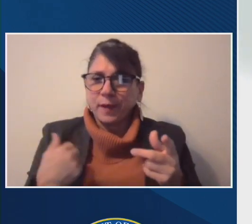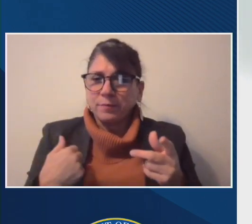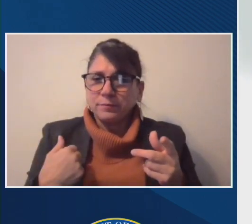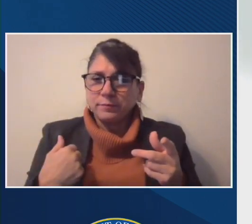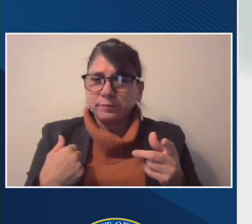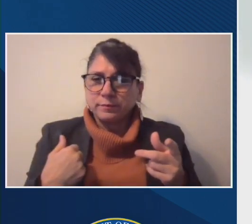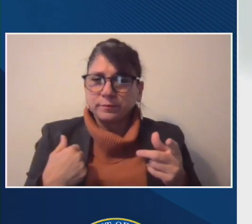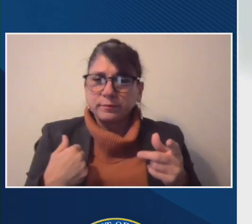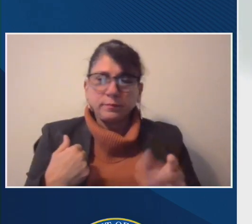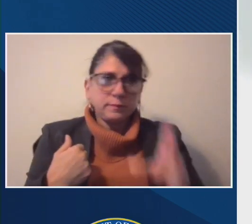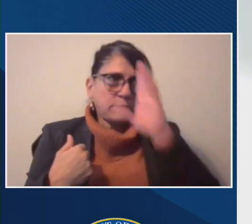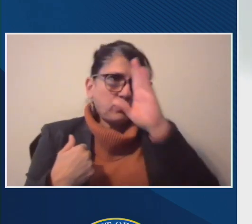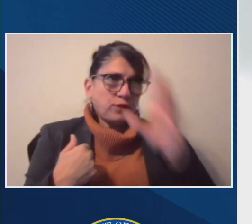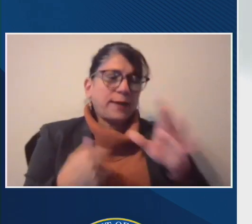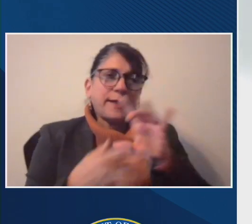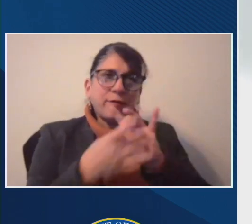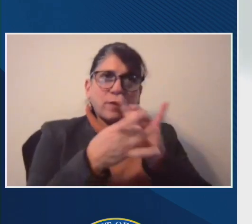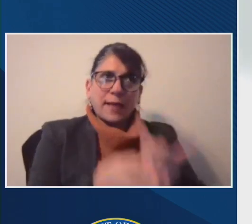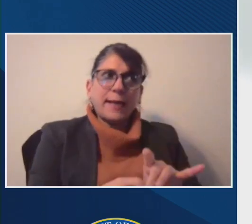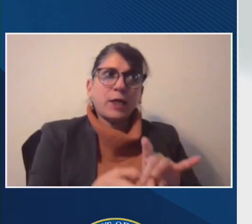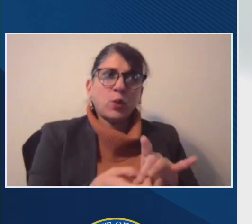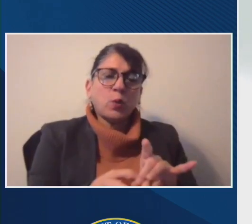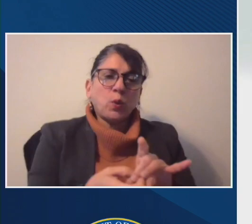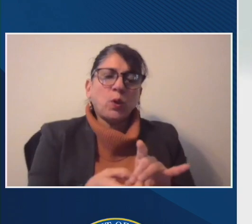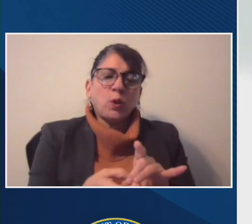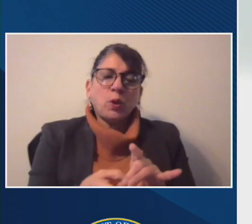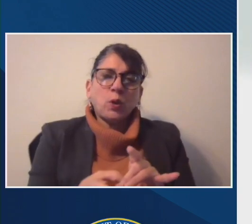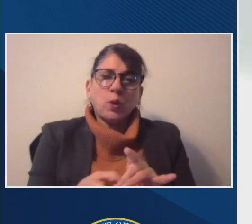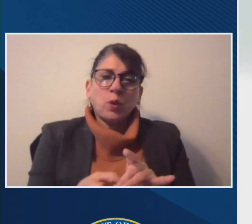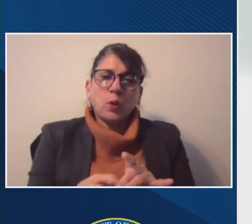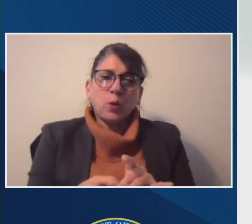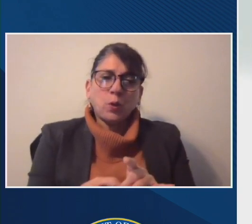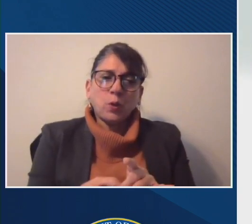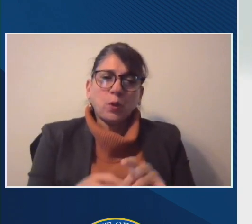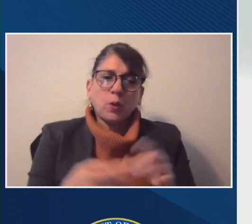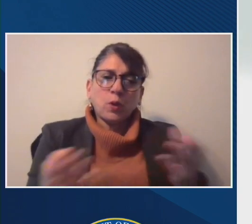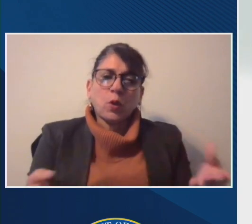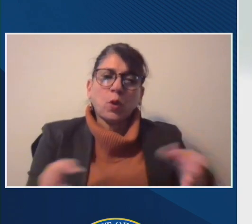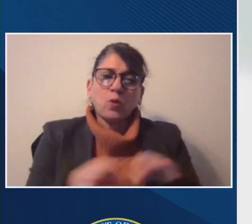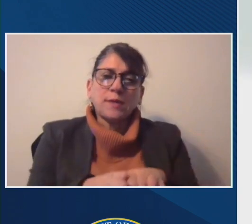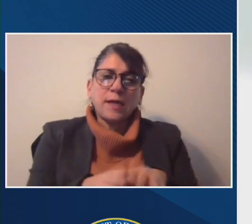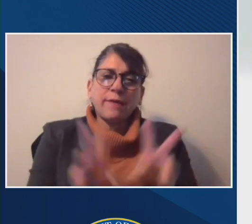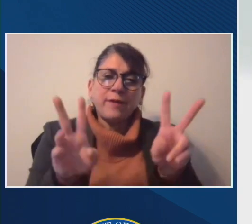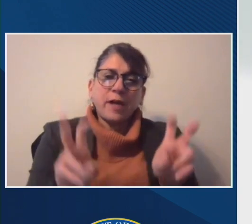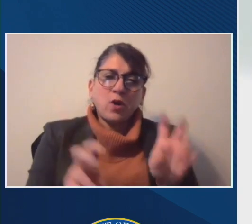related to the orderly close out of Title IV administration at the institution.